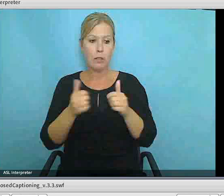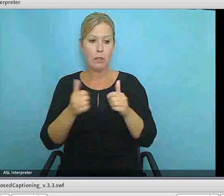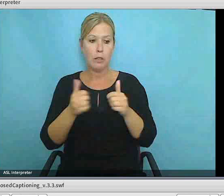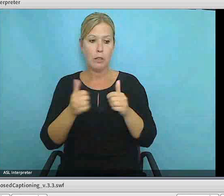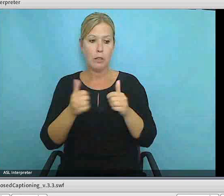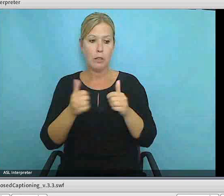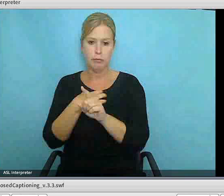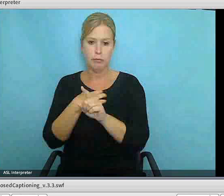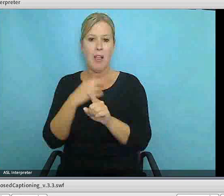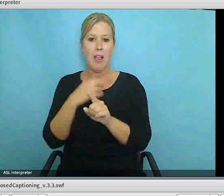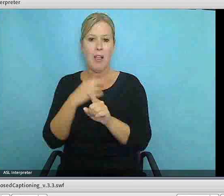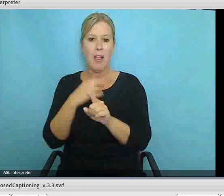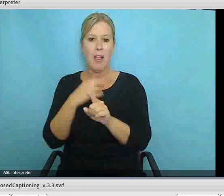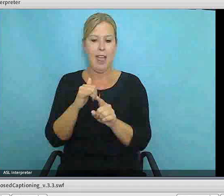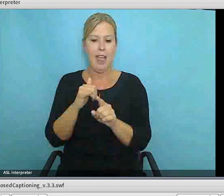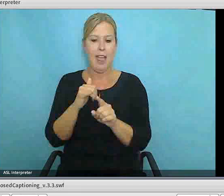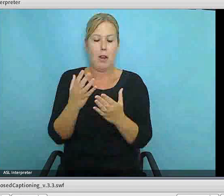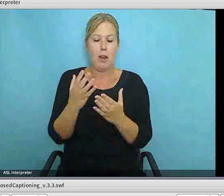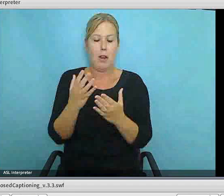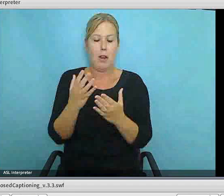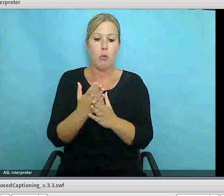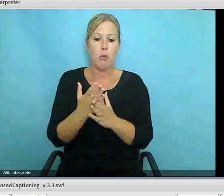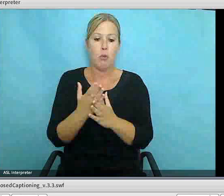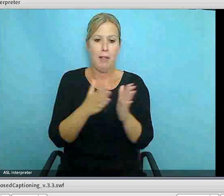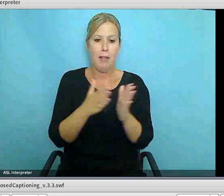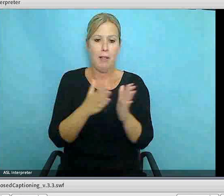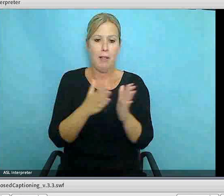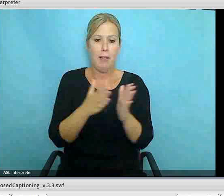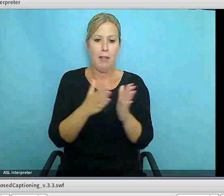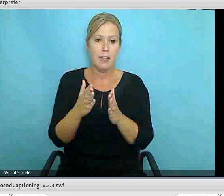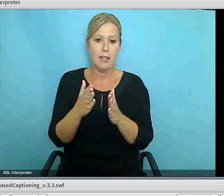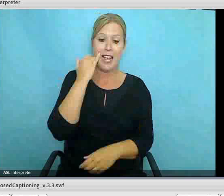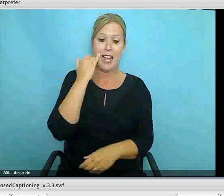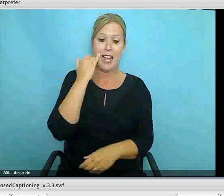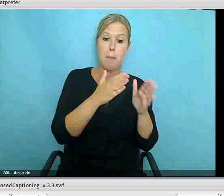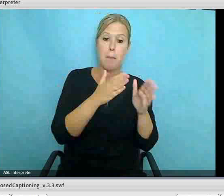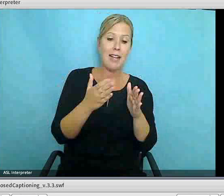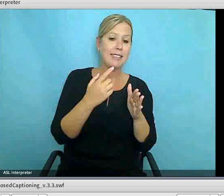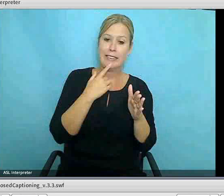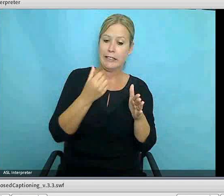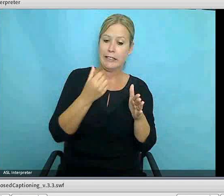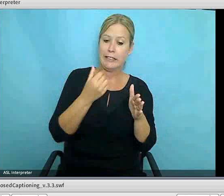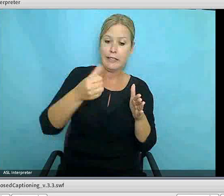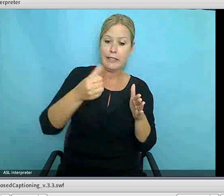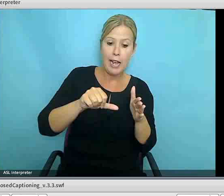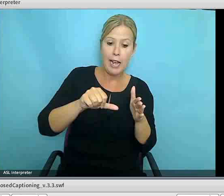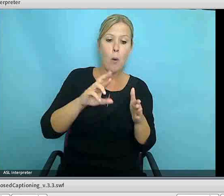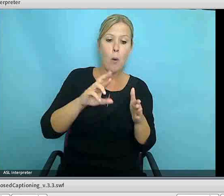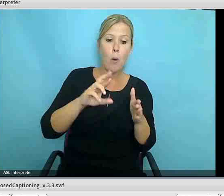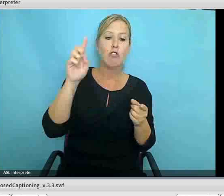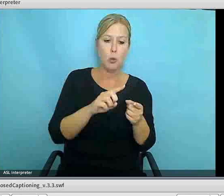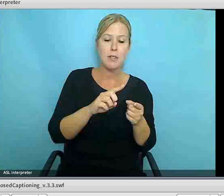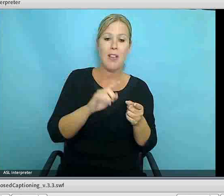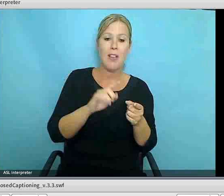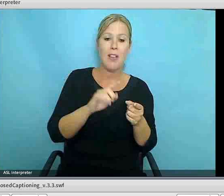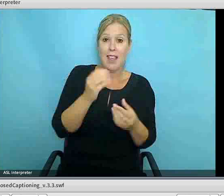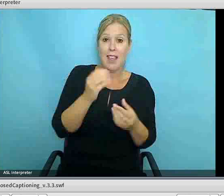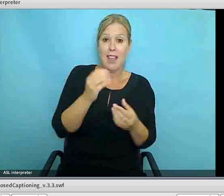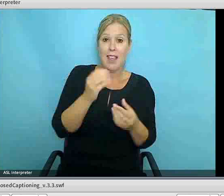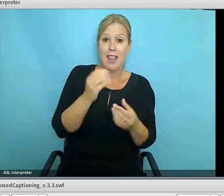For the services that are pretty much exclusively Medicaid services, and by those I mean things